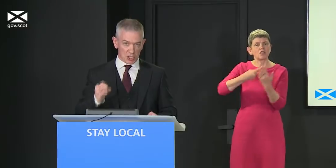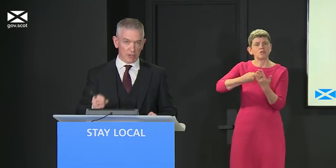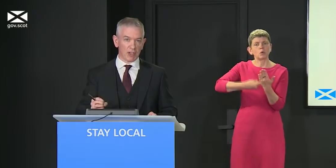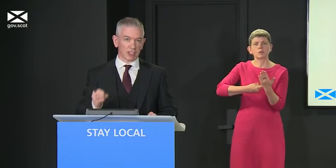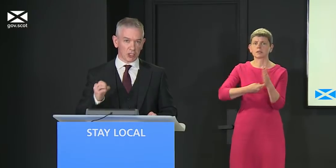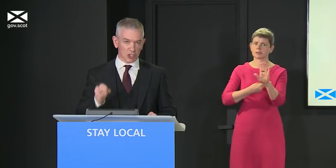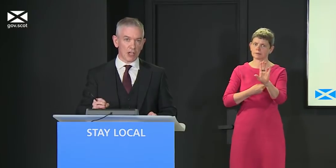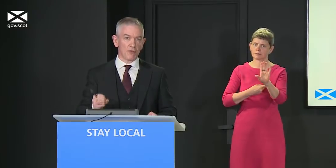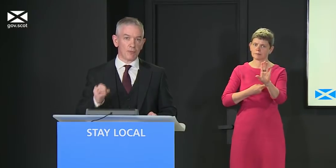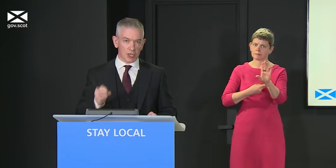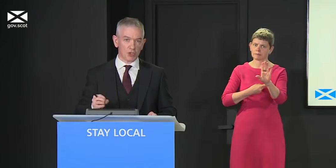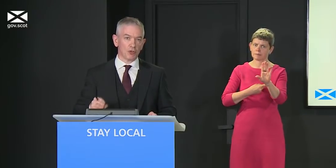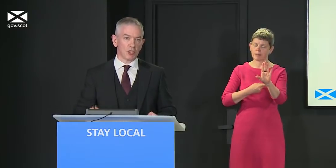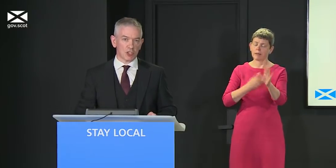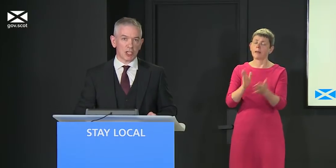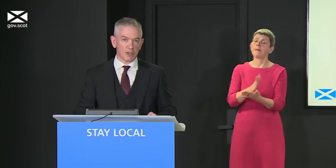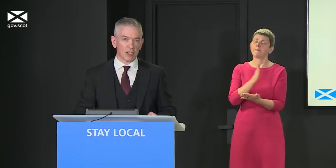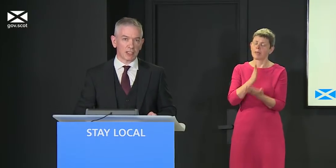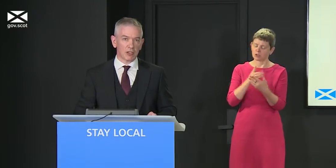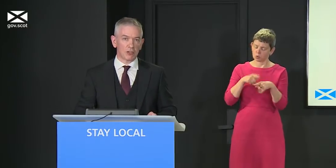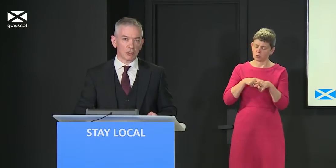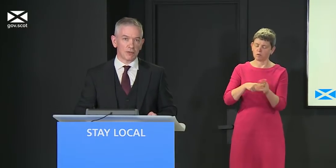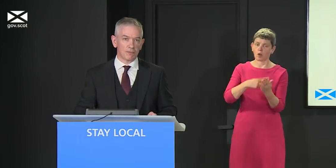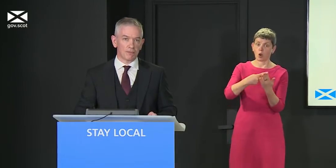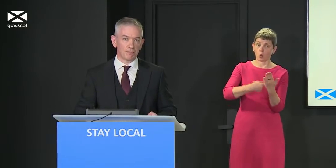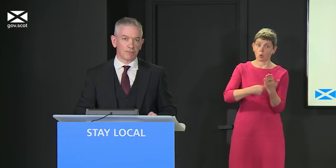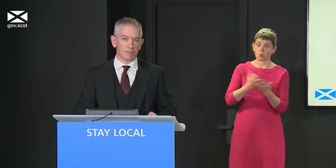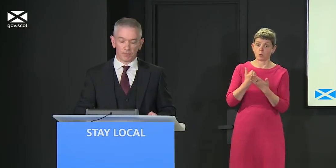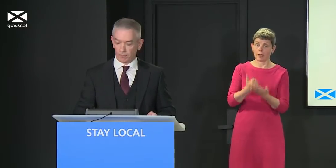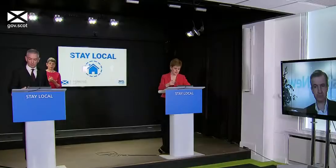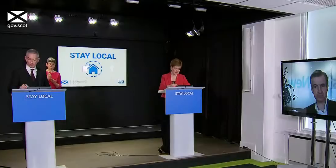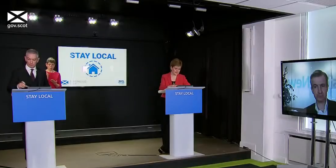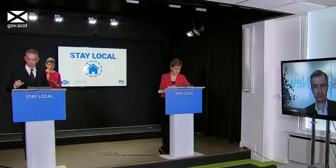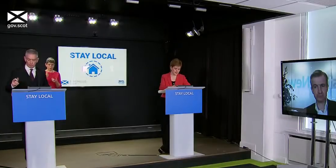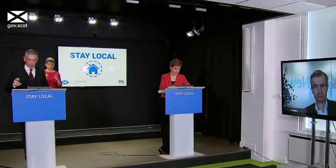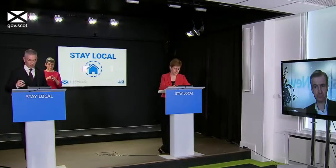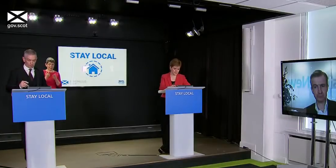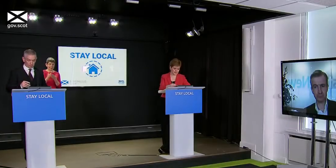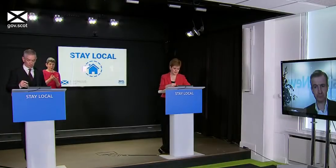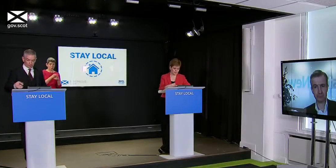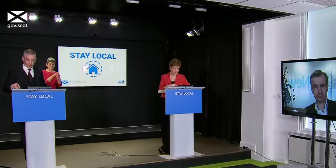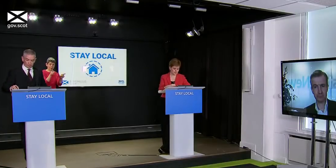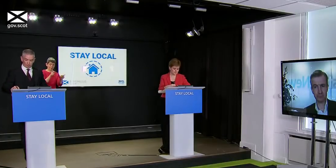safeguarding yourself and make sure that you're safeguarding others tim baxter from itv border